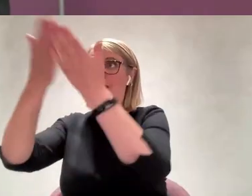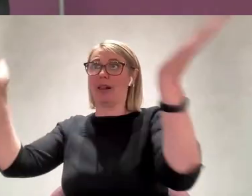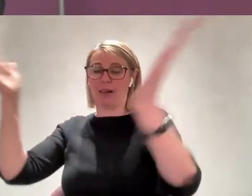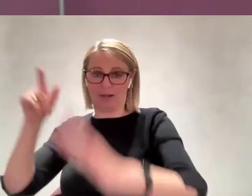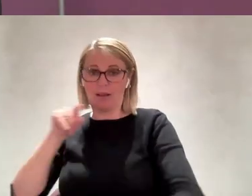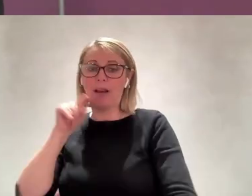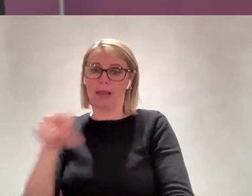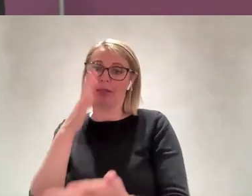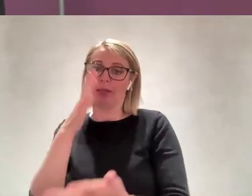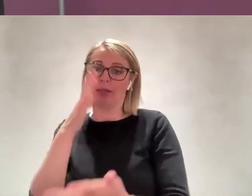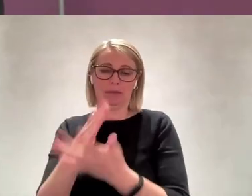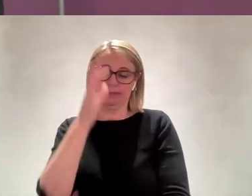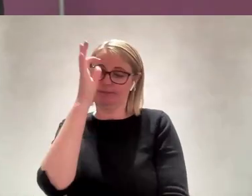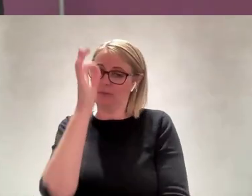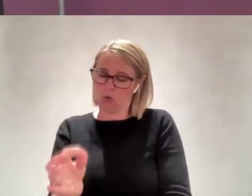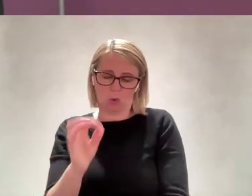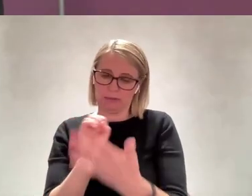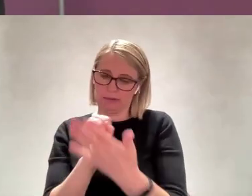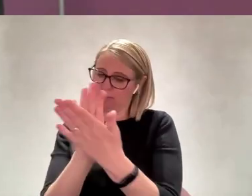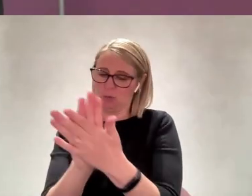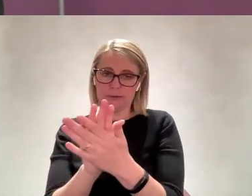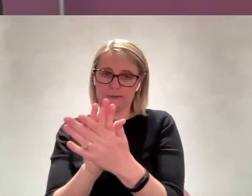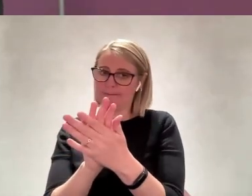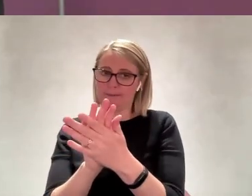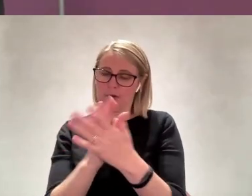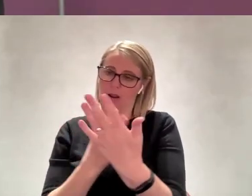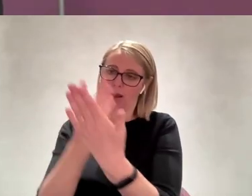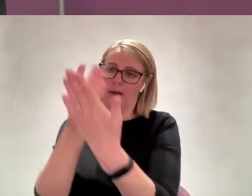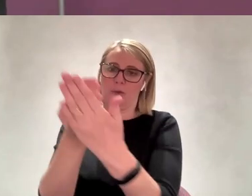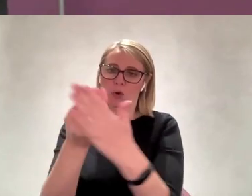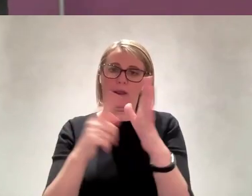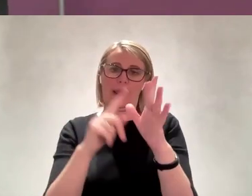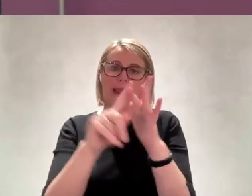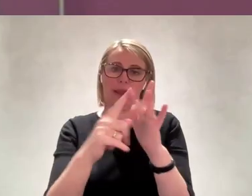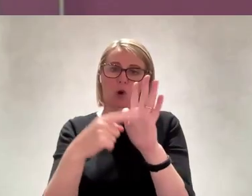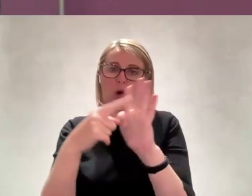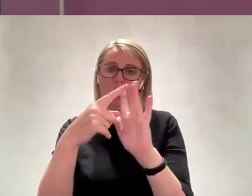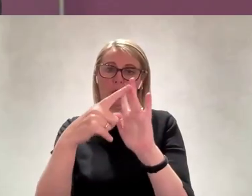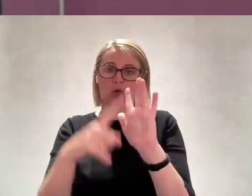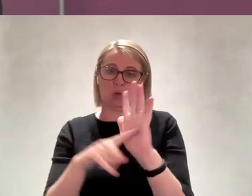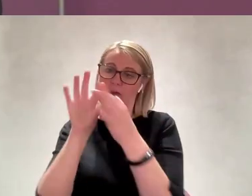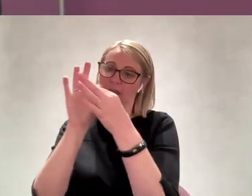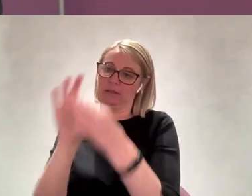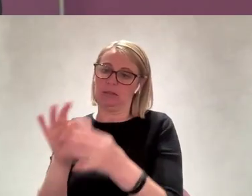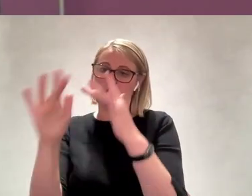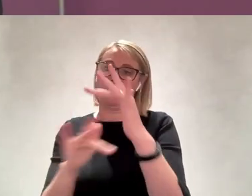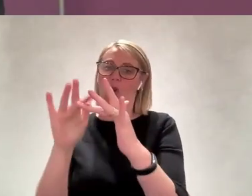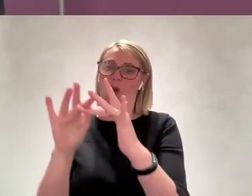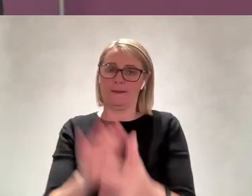the public domain, then certainly don't upload it to an AI tool that's online.